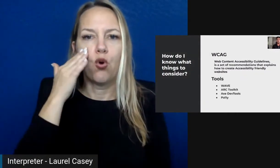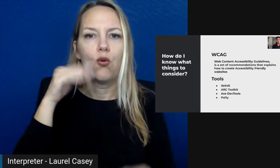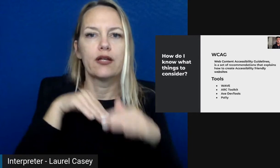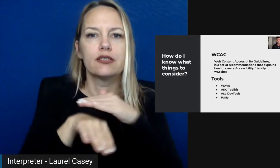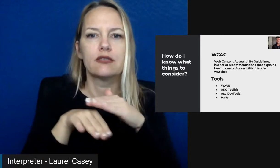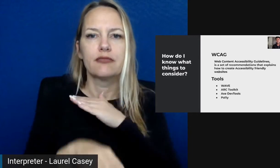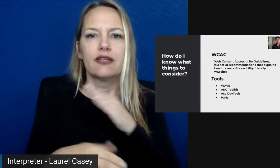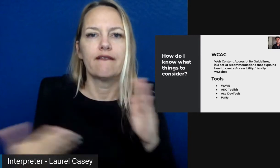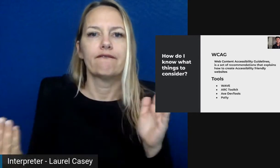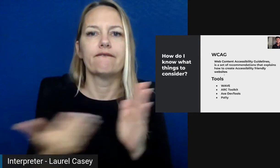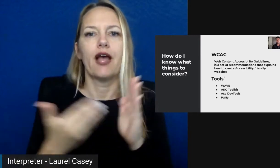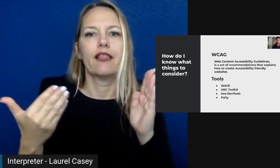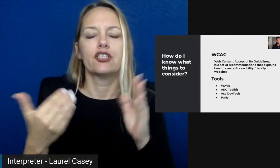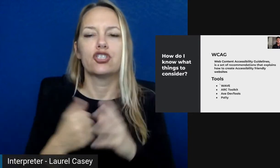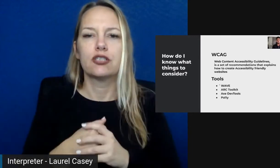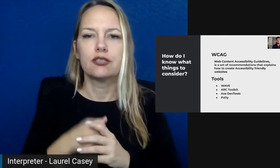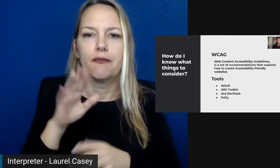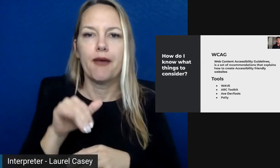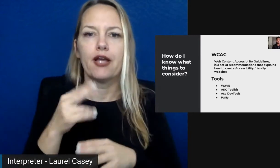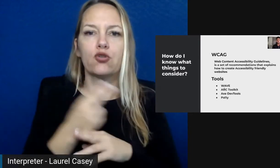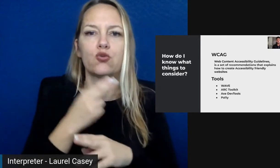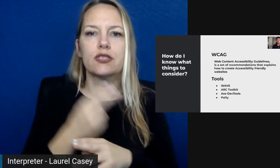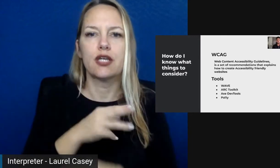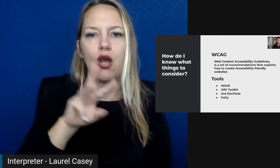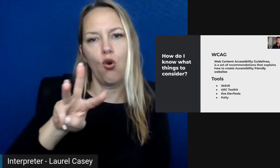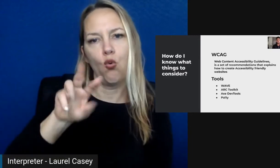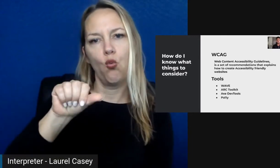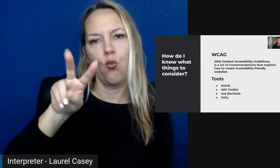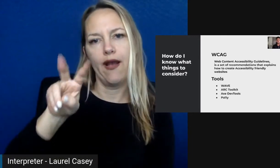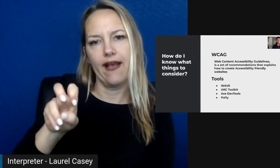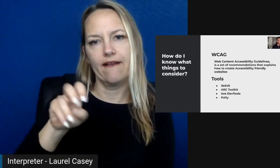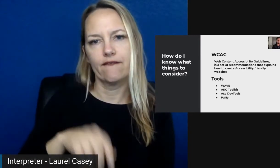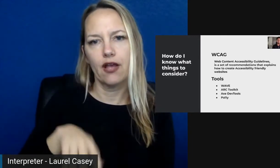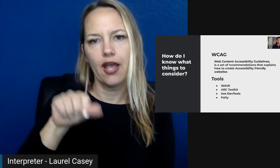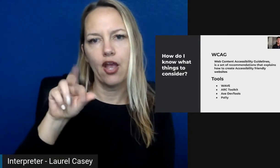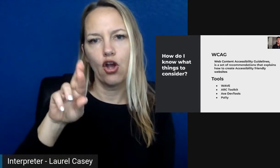that you're making is by using WAVE, the ARC Toolkit or Axe DevTools.